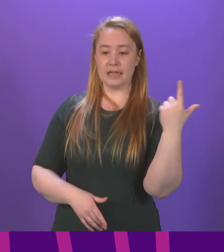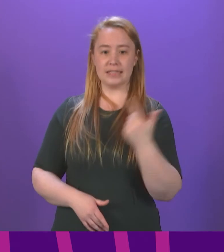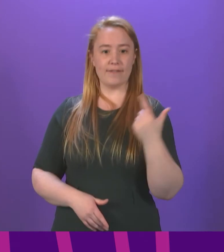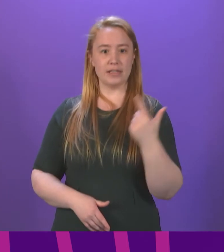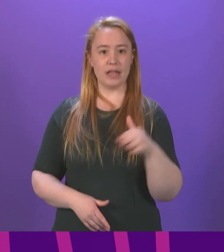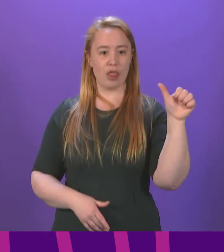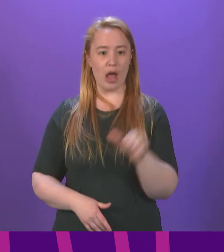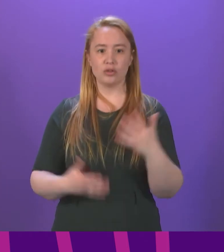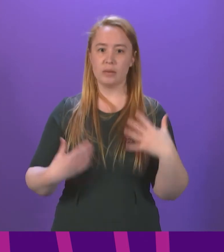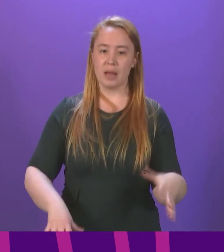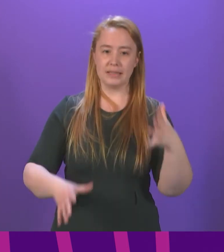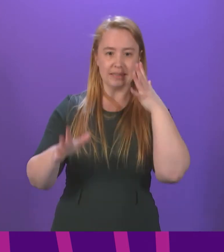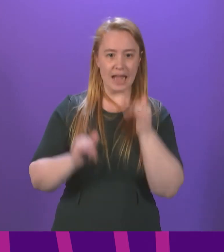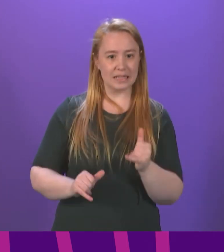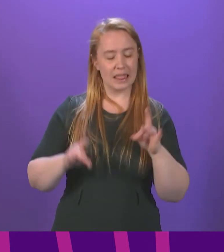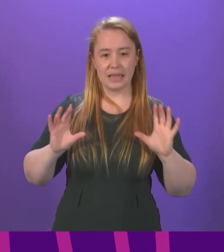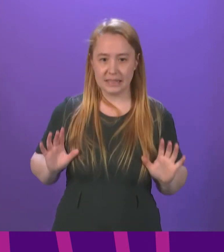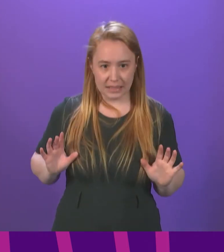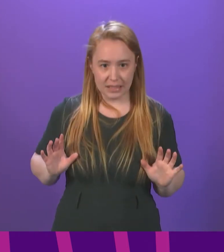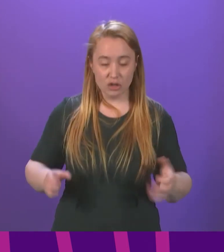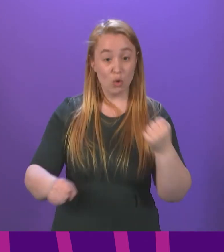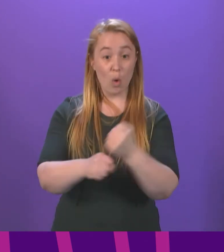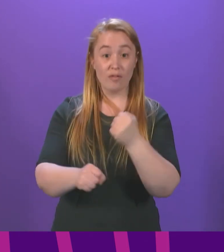people were tested yesterday? That shows that the Government is nowhere near making full